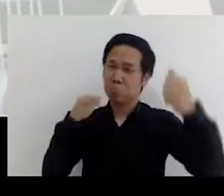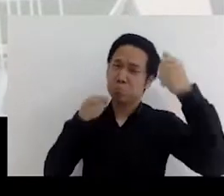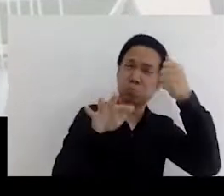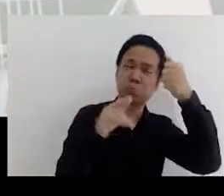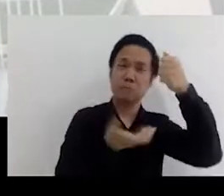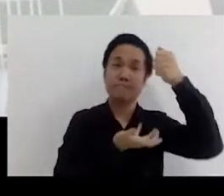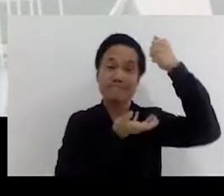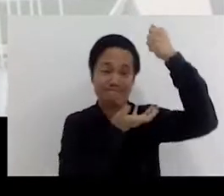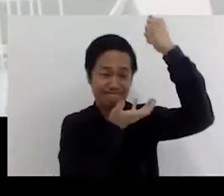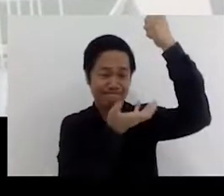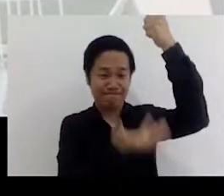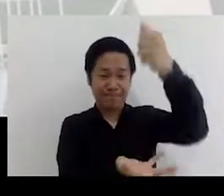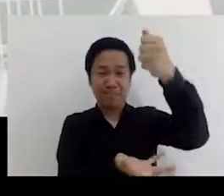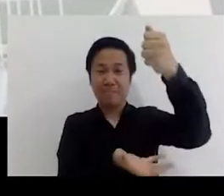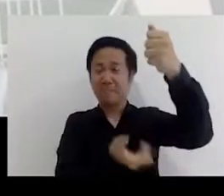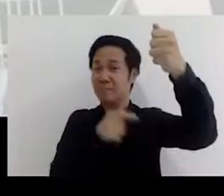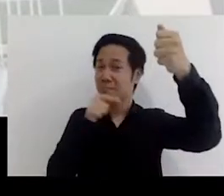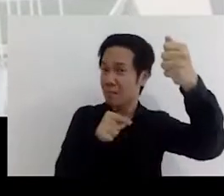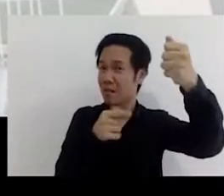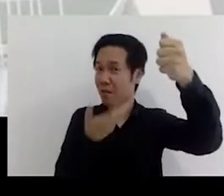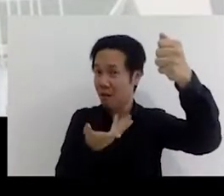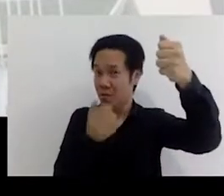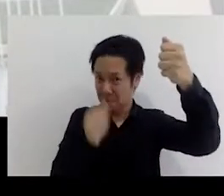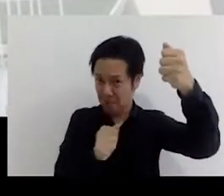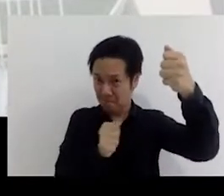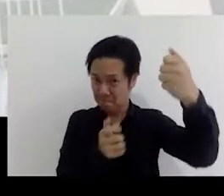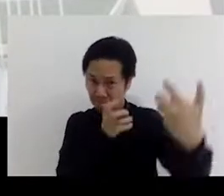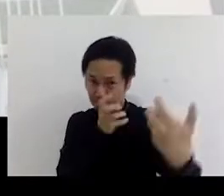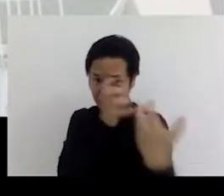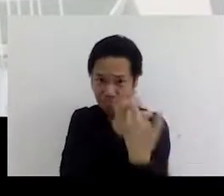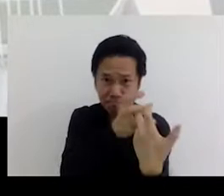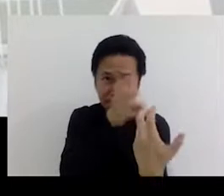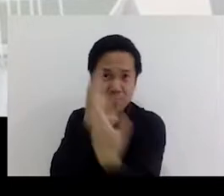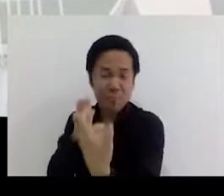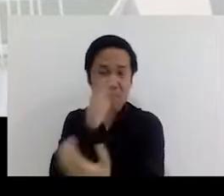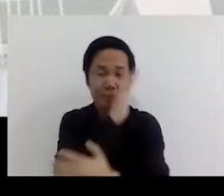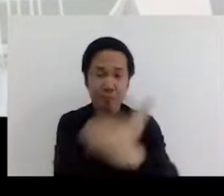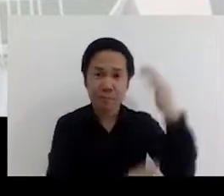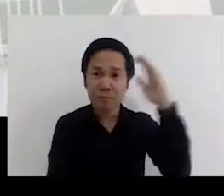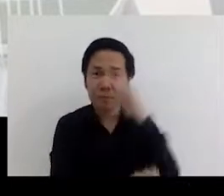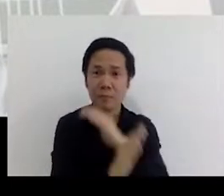how well are the needs of persons with disabilities, usually the most financially insecure,